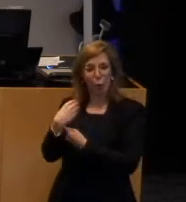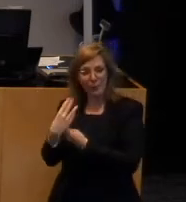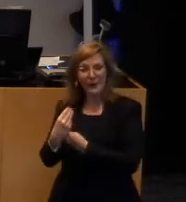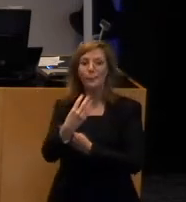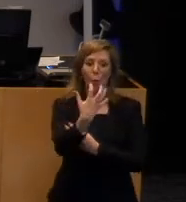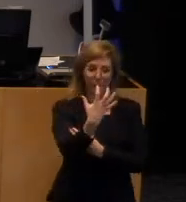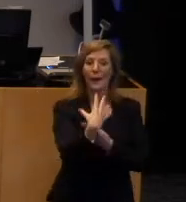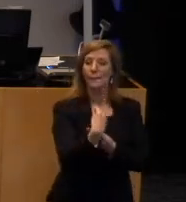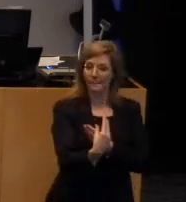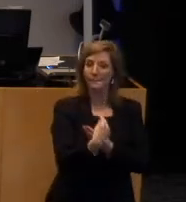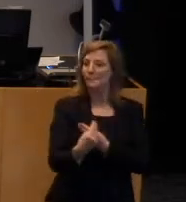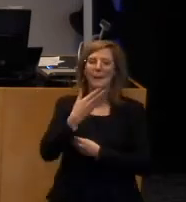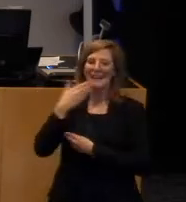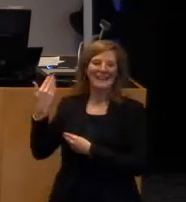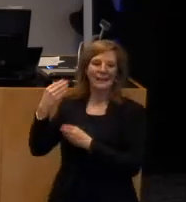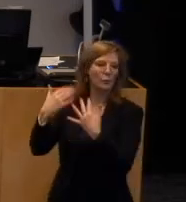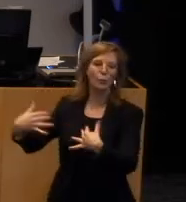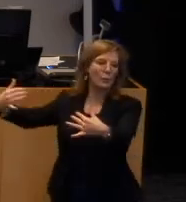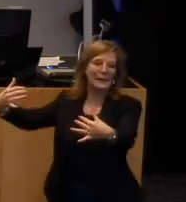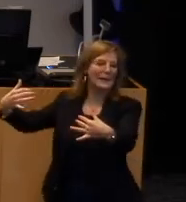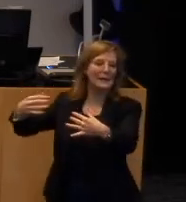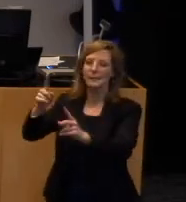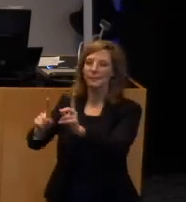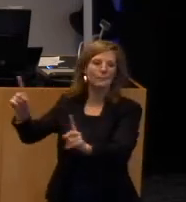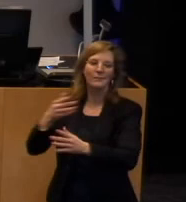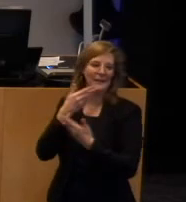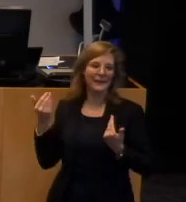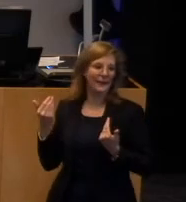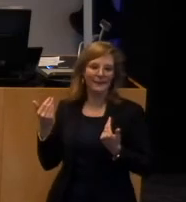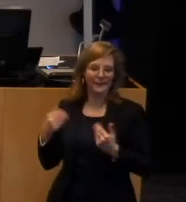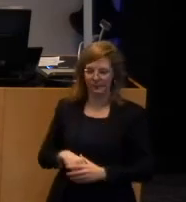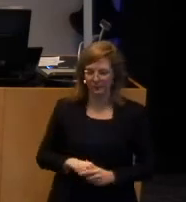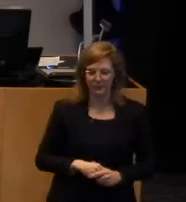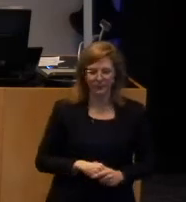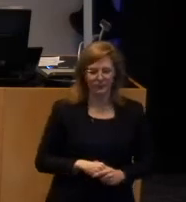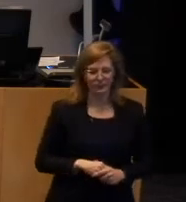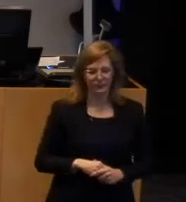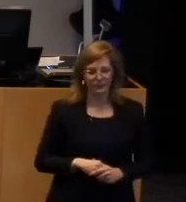and there was no audience present during the interpretation given by deaf interpreters.